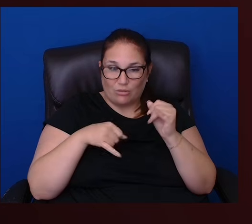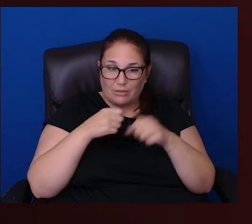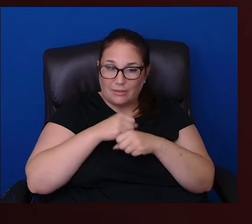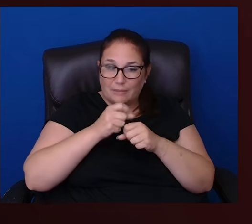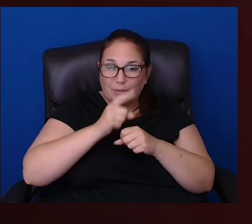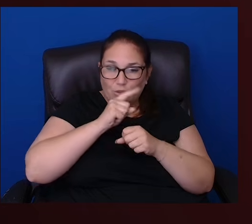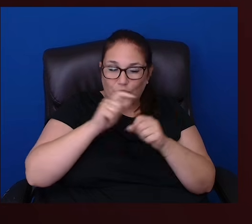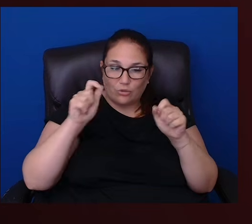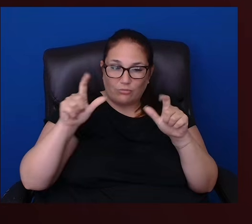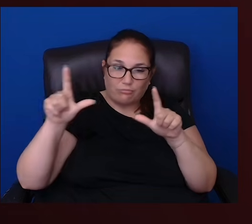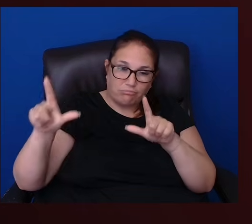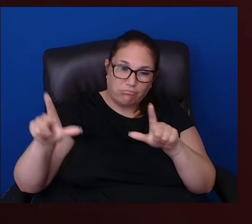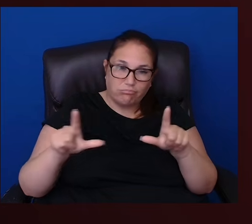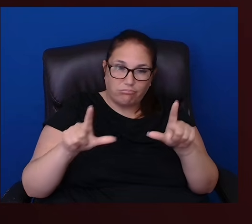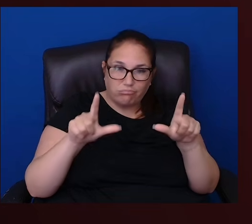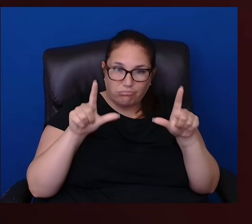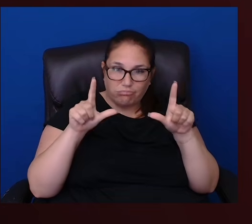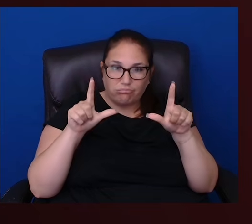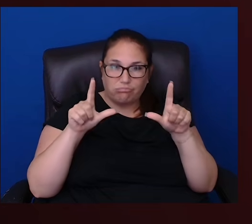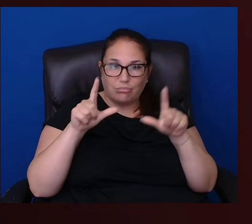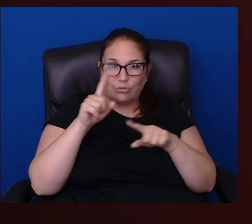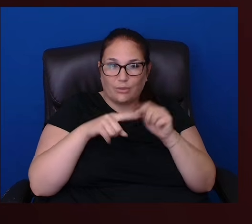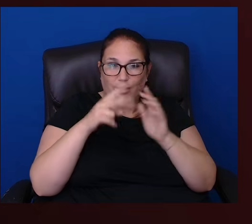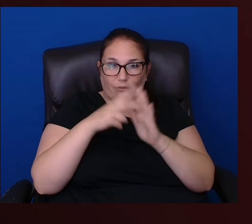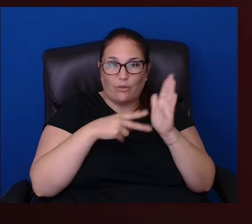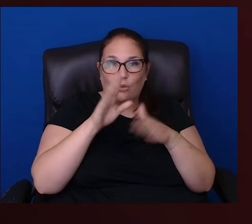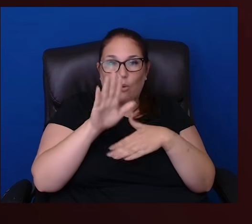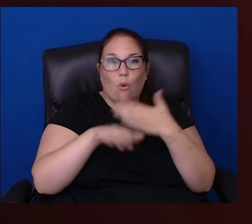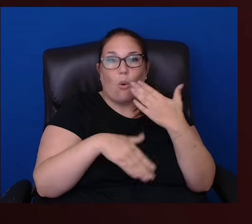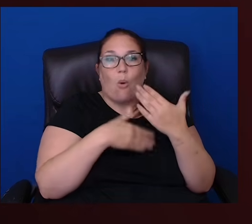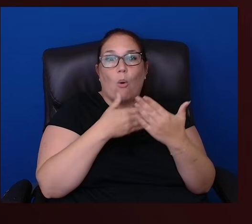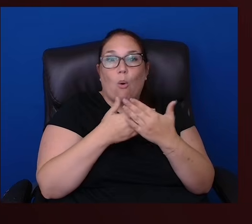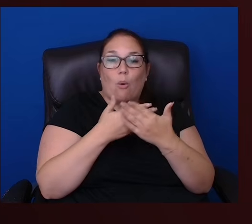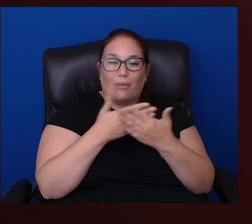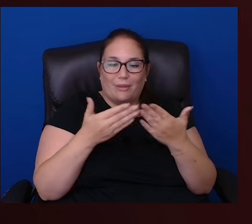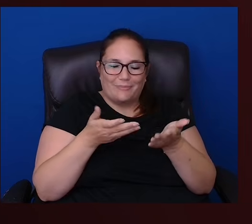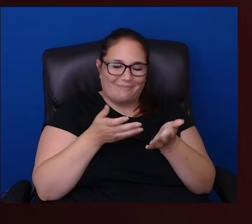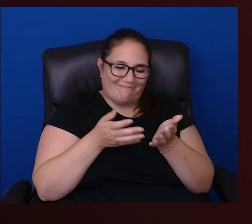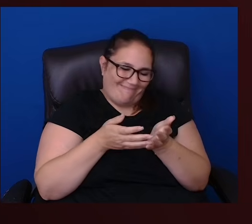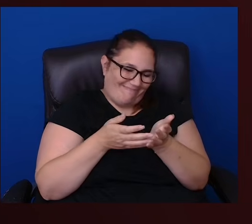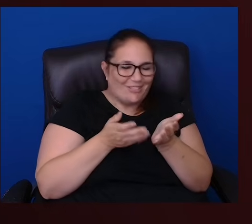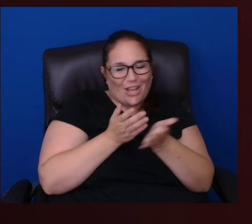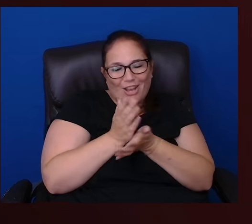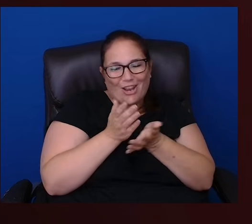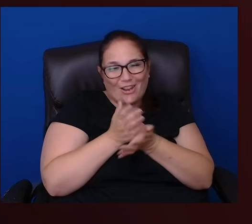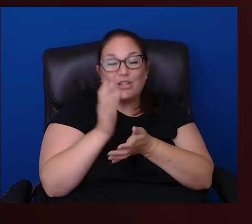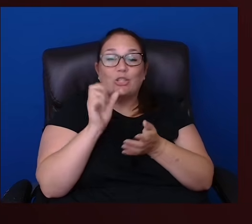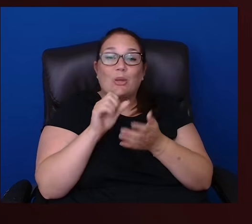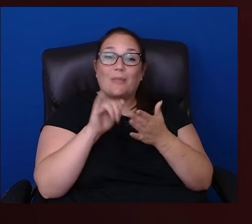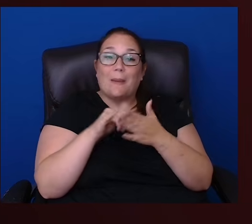up enough that you can't read the whole thing. Alright, so there we go, so that is my connection string,